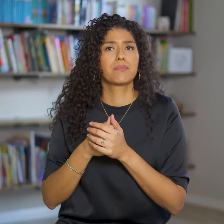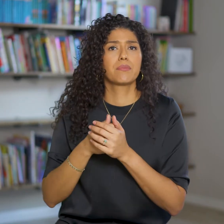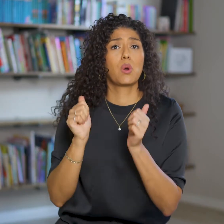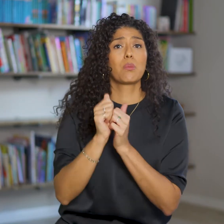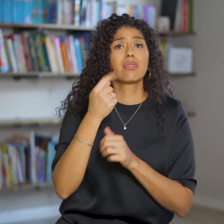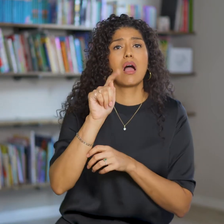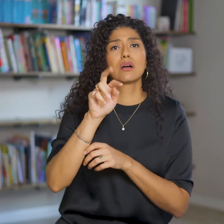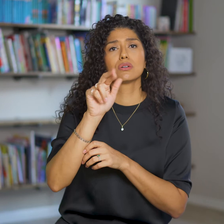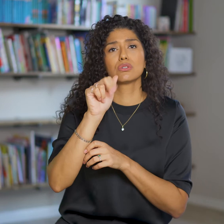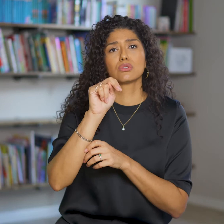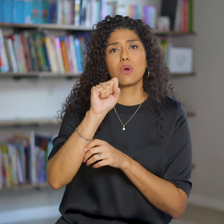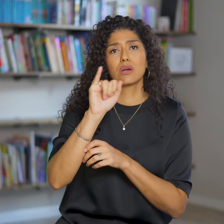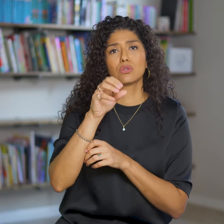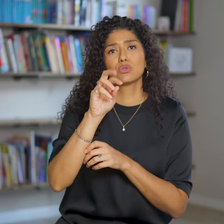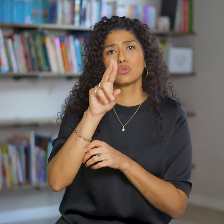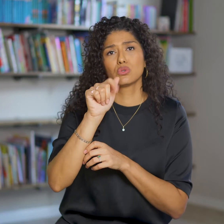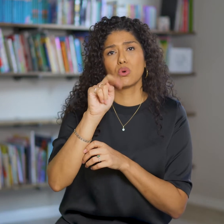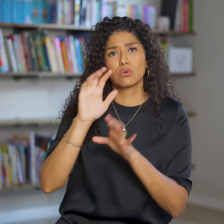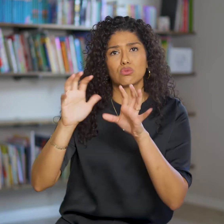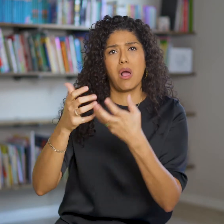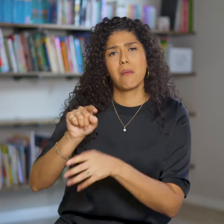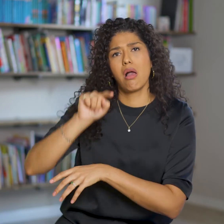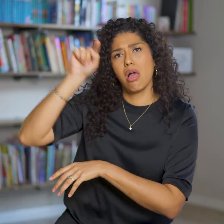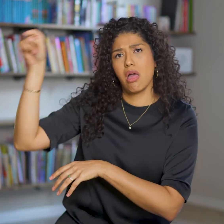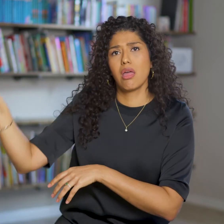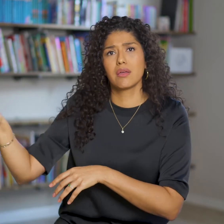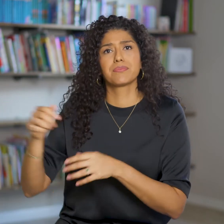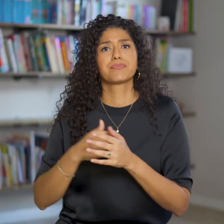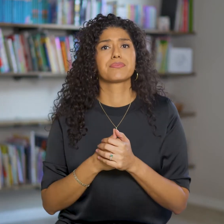among the Transjordan tribes.